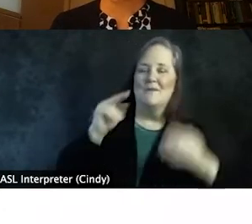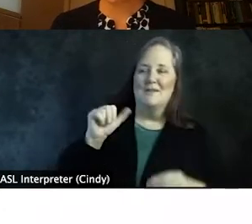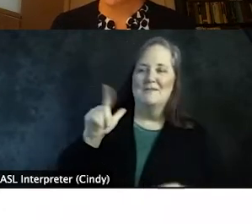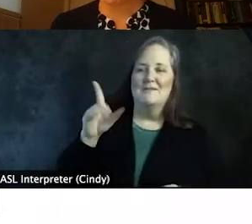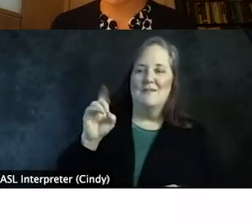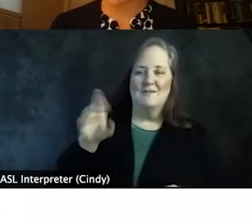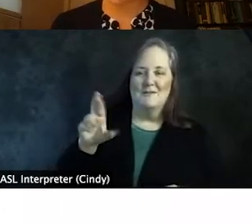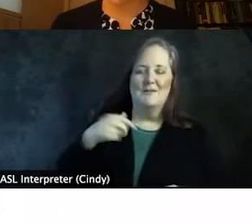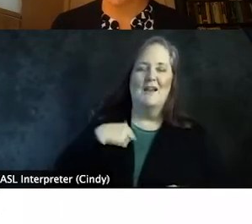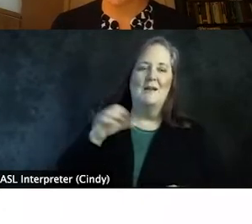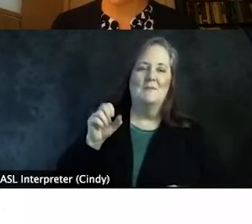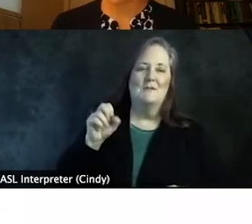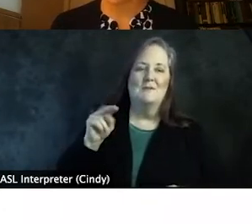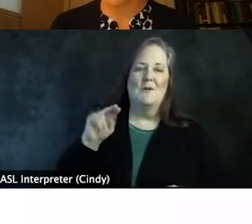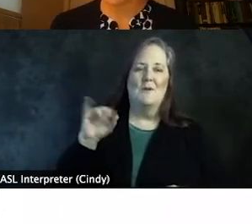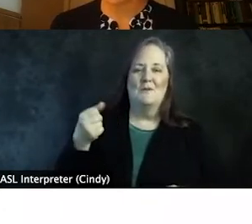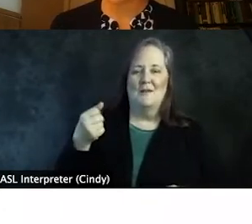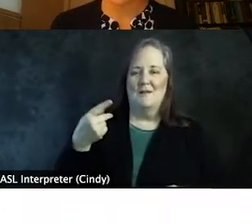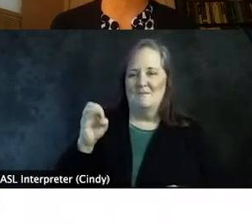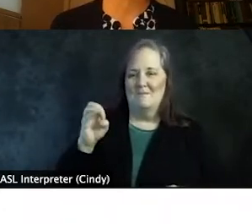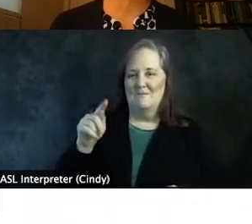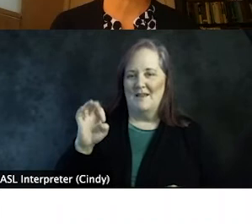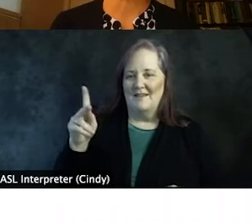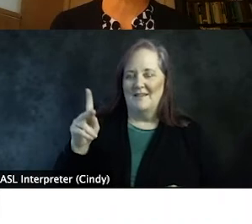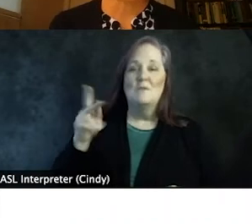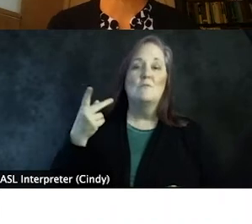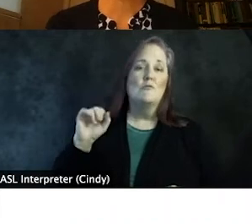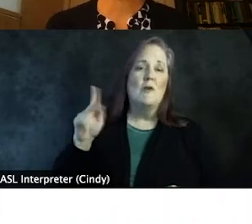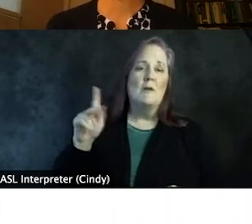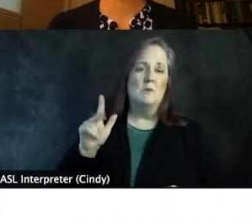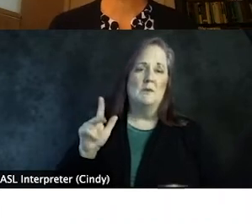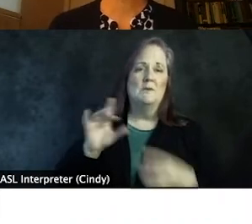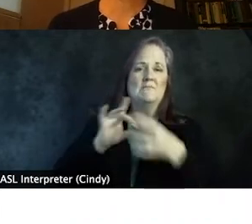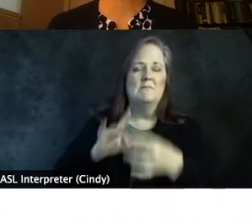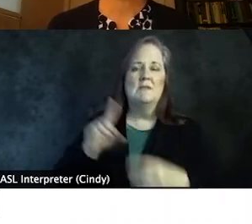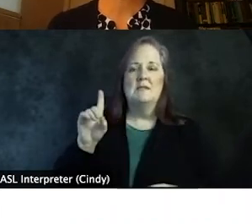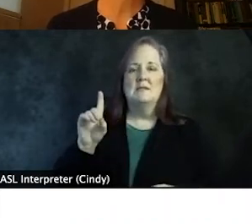Or they receive federal Medicare. Now dialysis having --